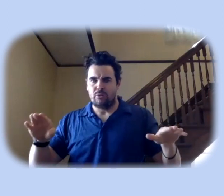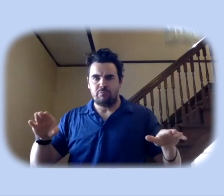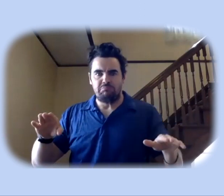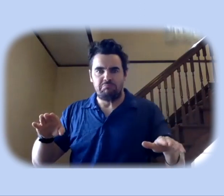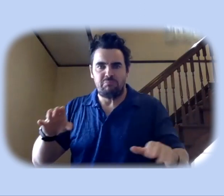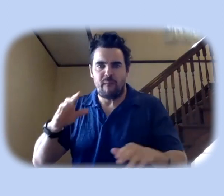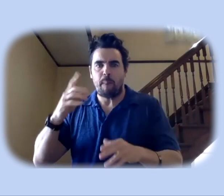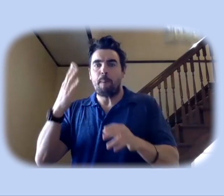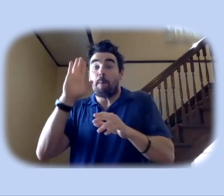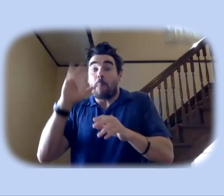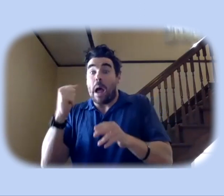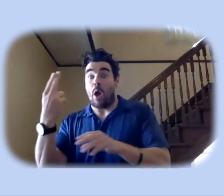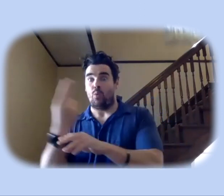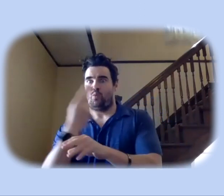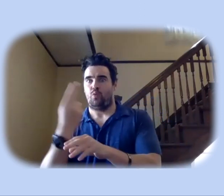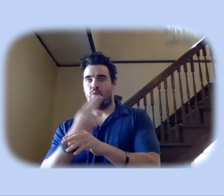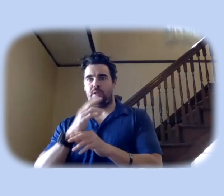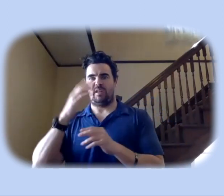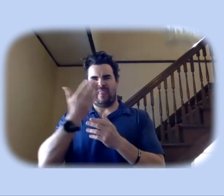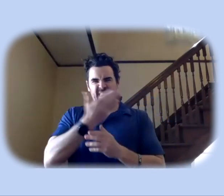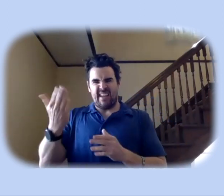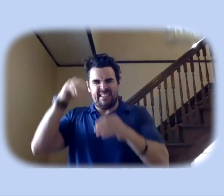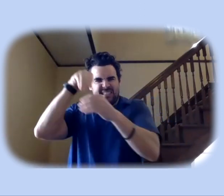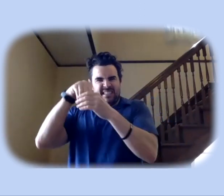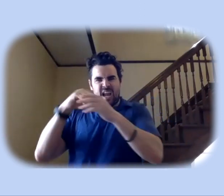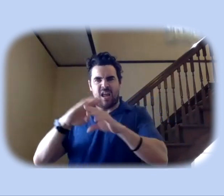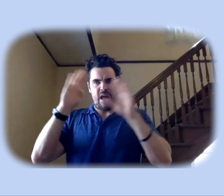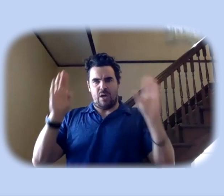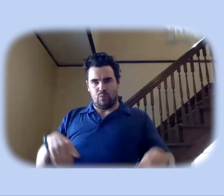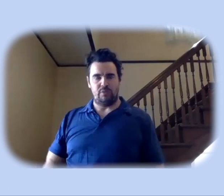You can play these at home with different items you should already find around the house.